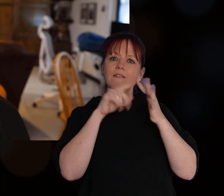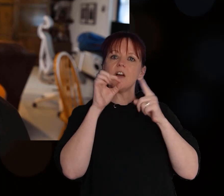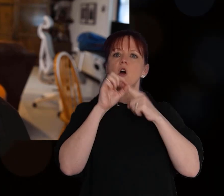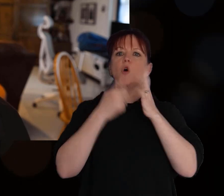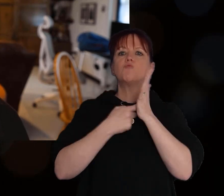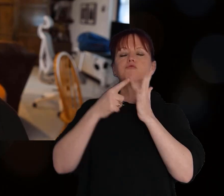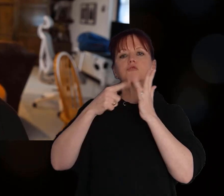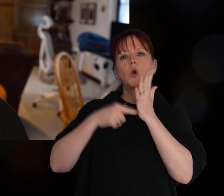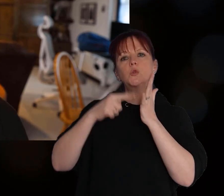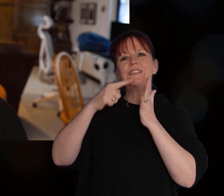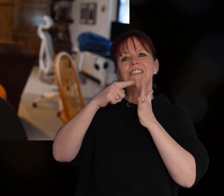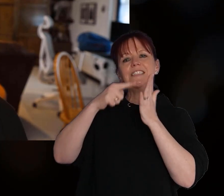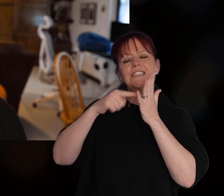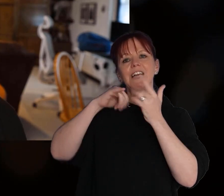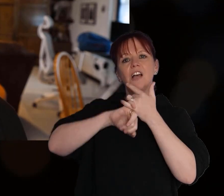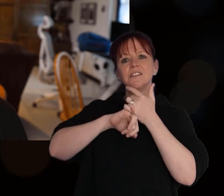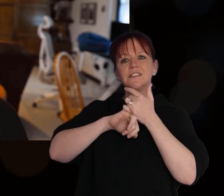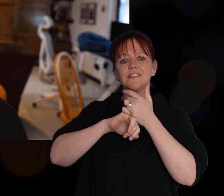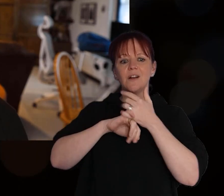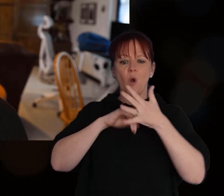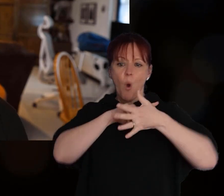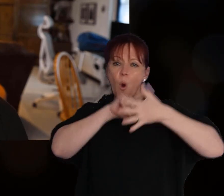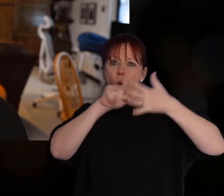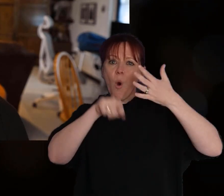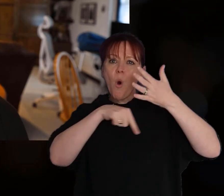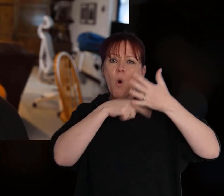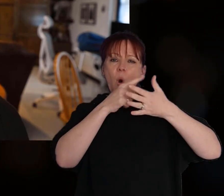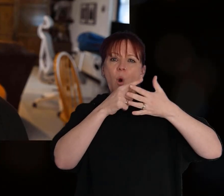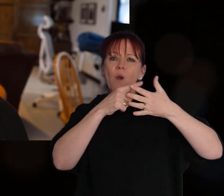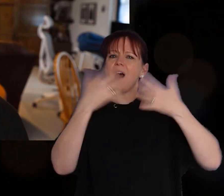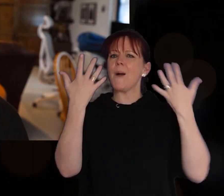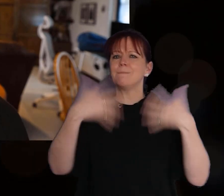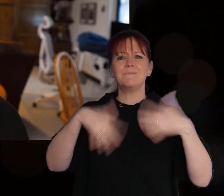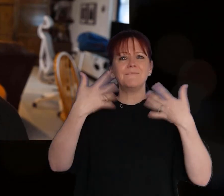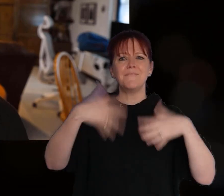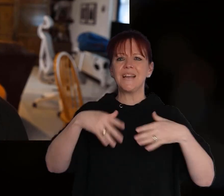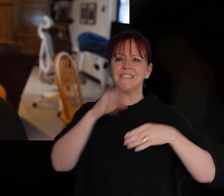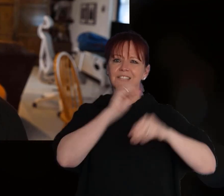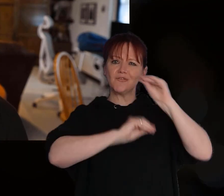Every single one of these is a fantastic innovation that's gonna transform the lives of many people.